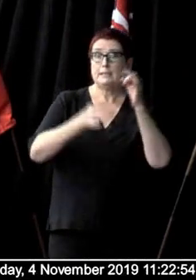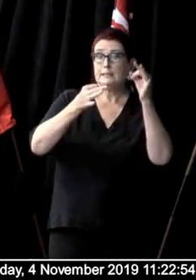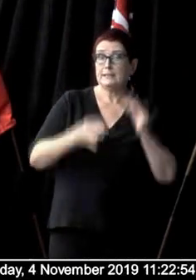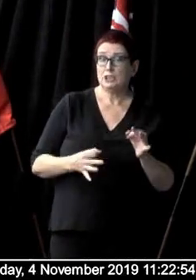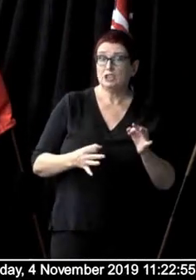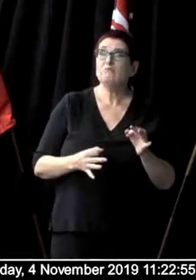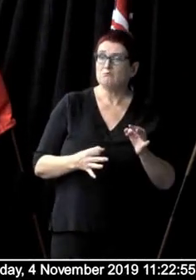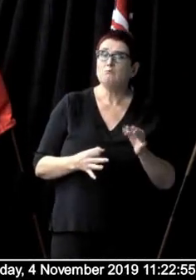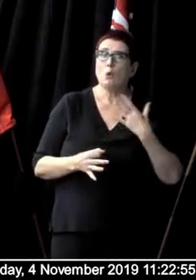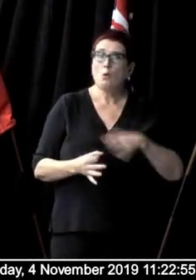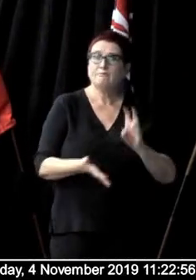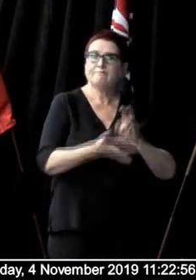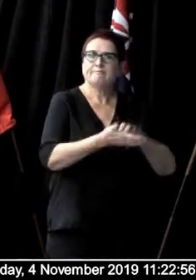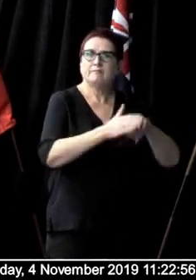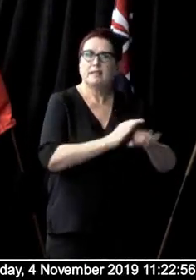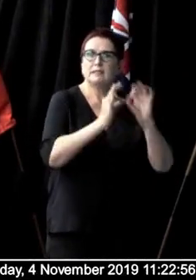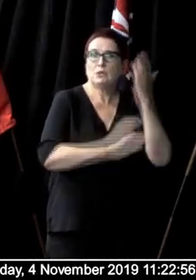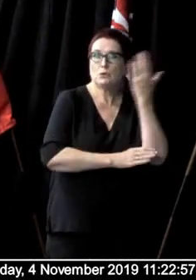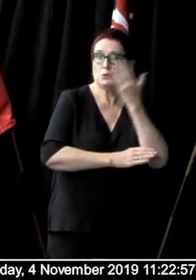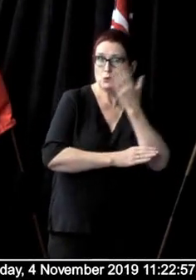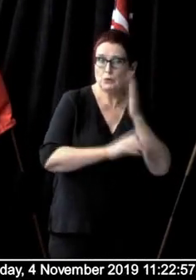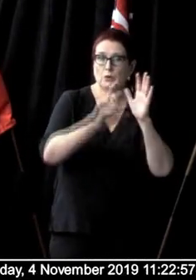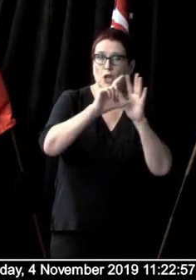to enrol in a special school, Dr Mann’s research has considered the factors